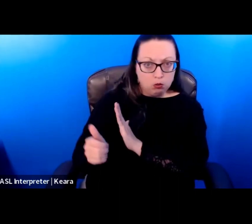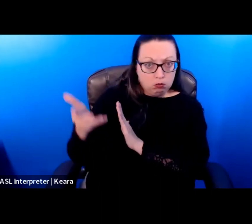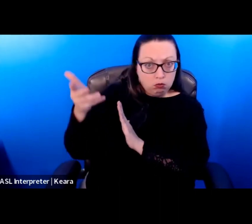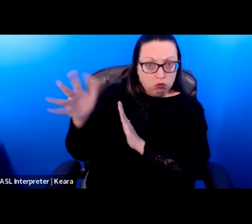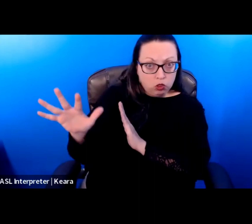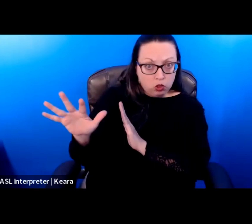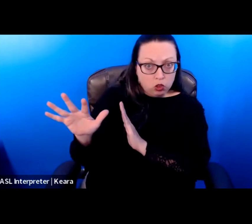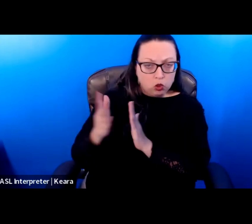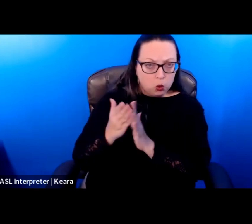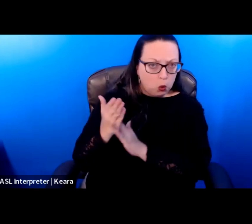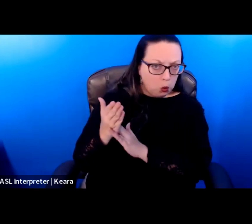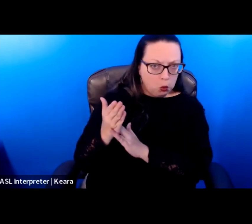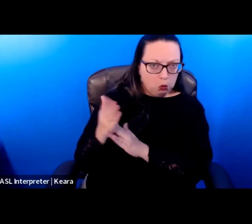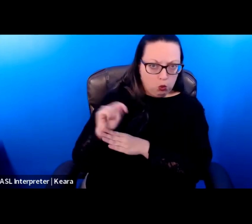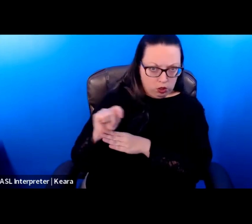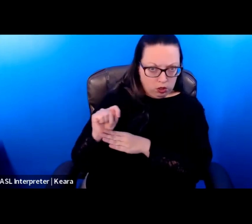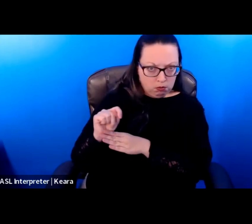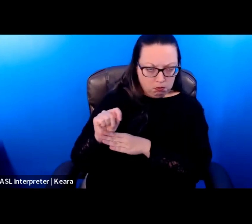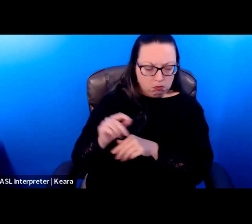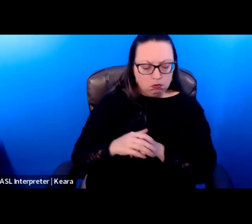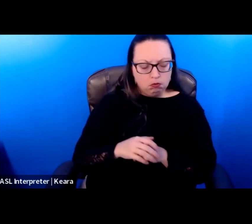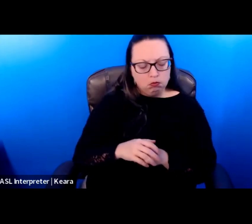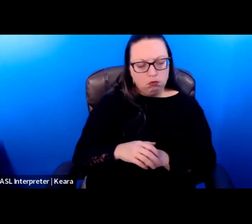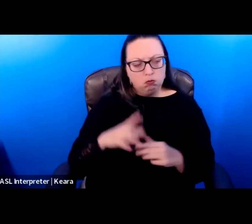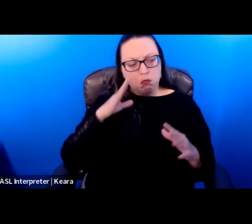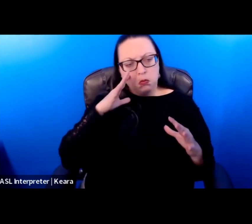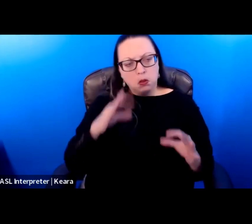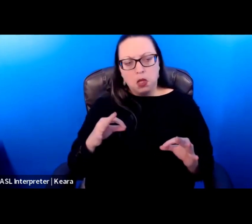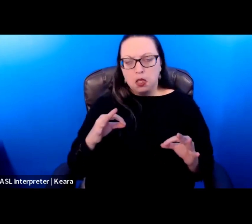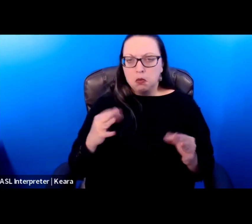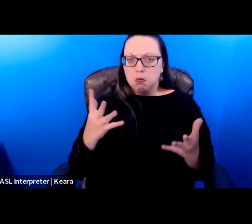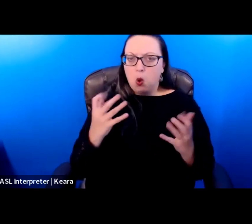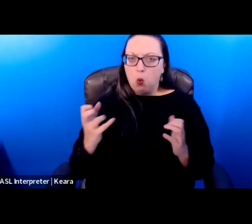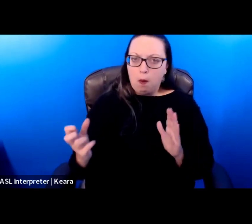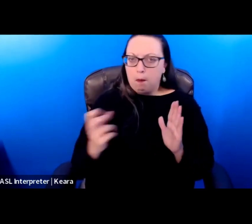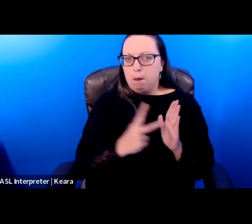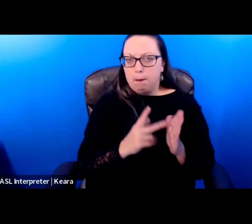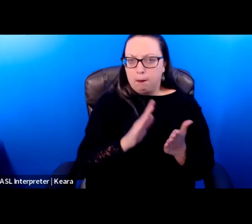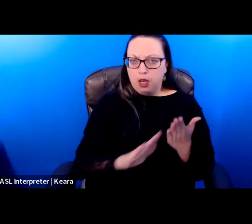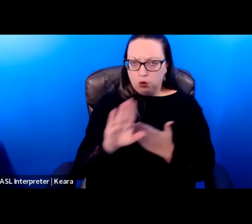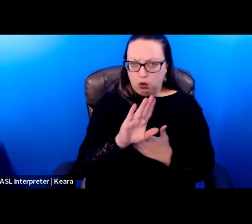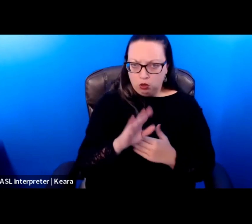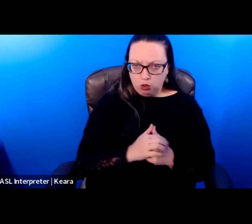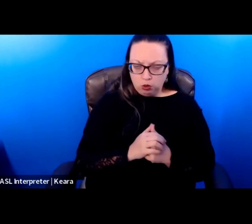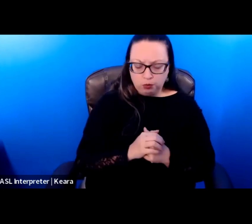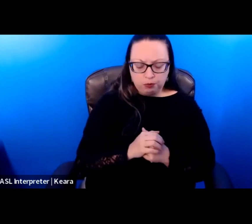due to comprehensive training, I decided to go back to college. Now after, you know, like I